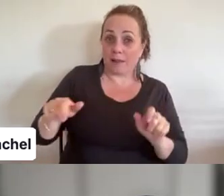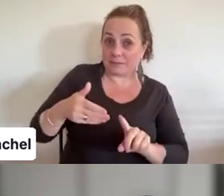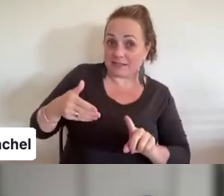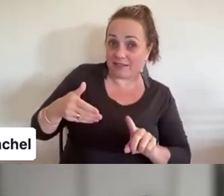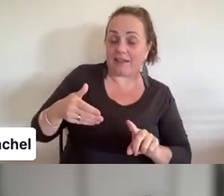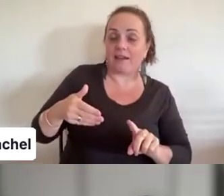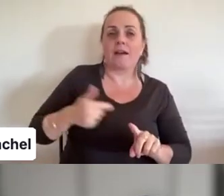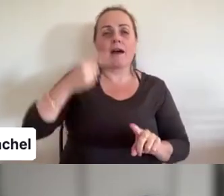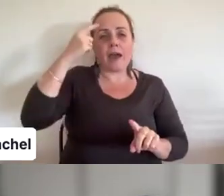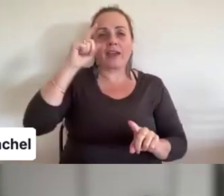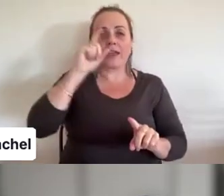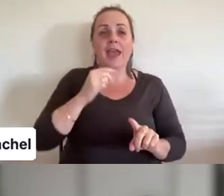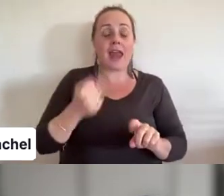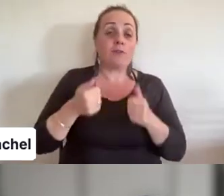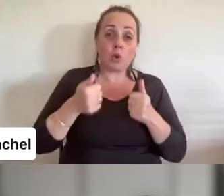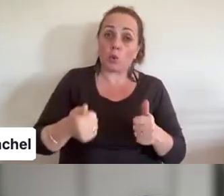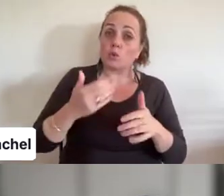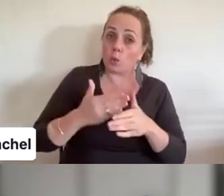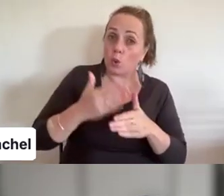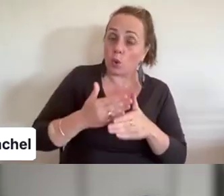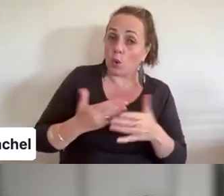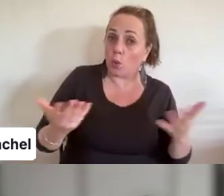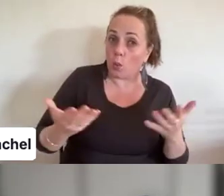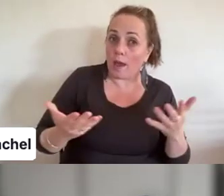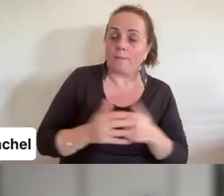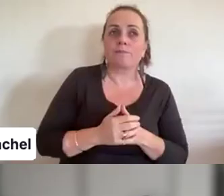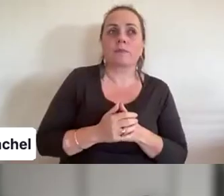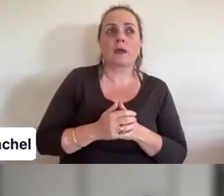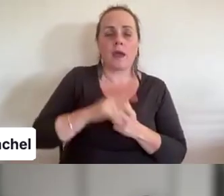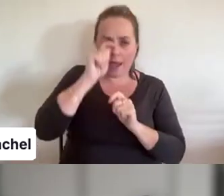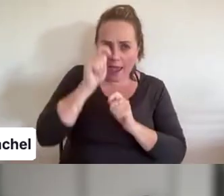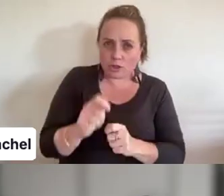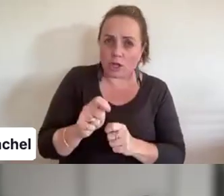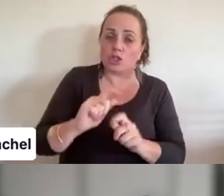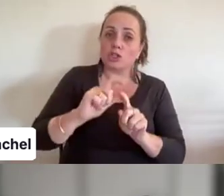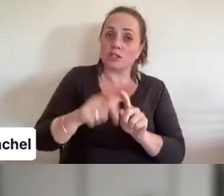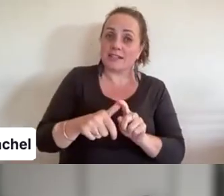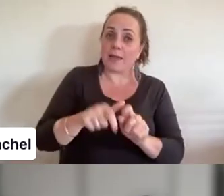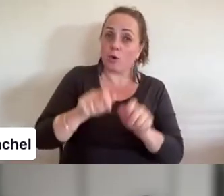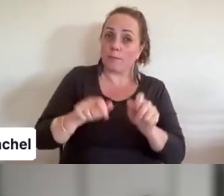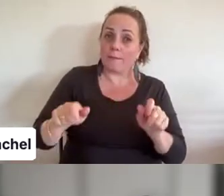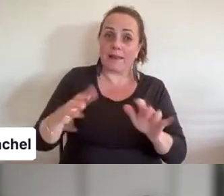can be some really good work done is acknowledging that disabled people might not necessarily just,